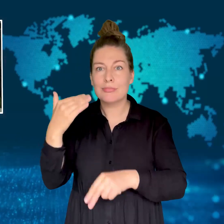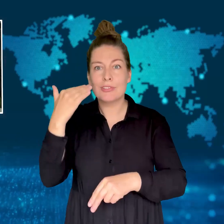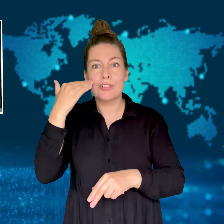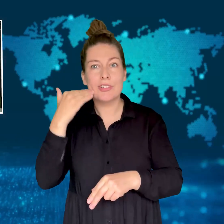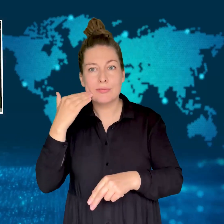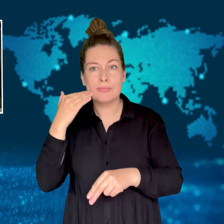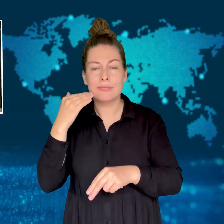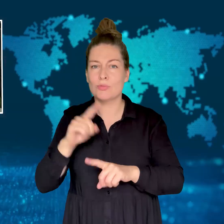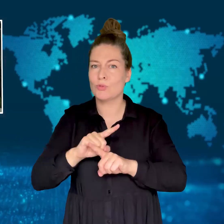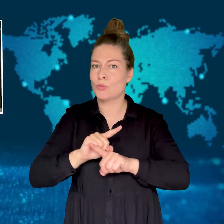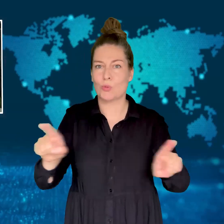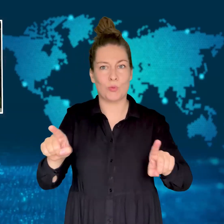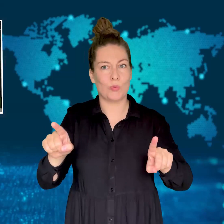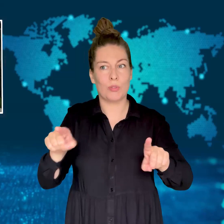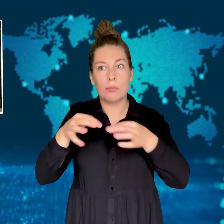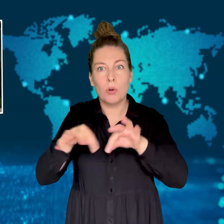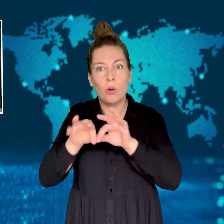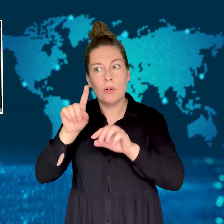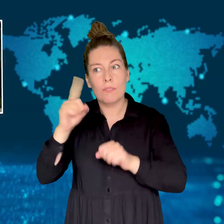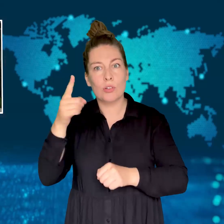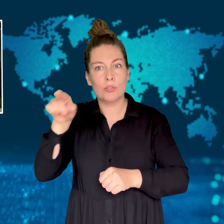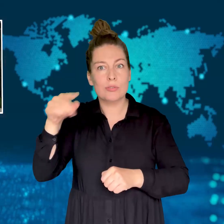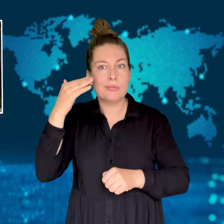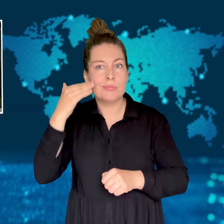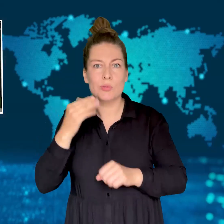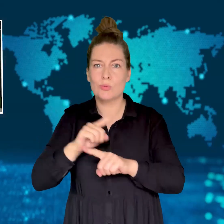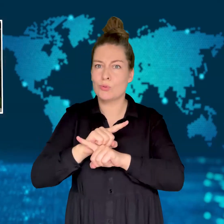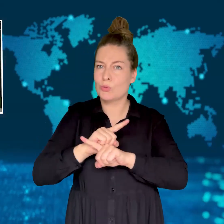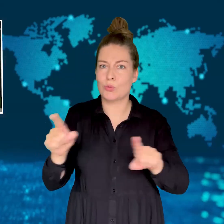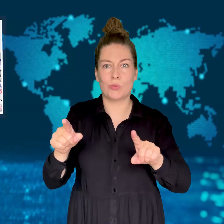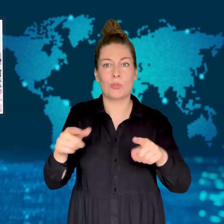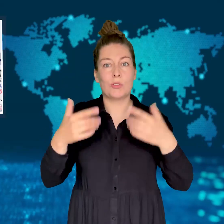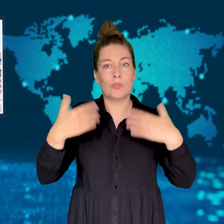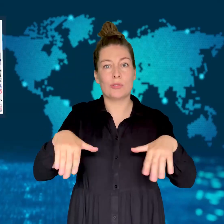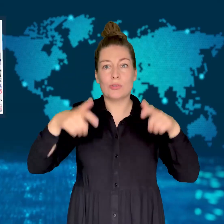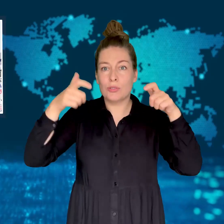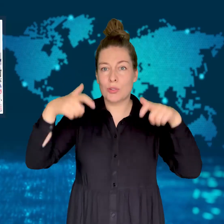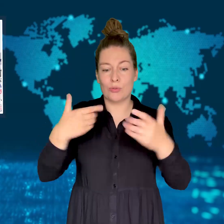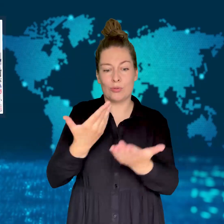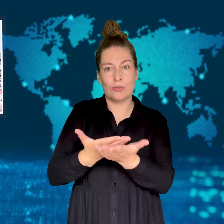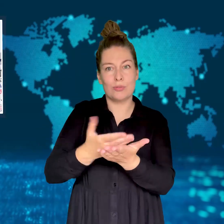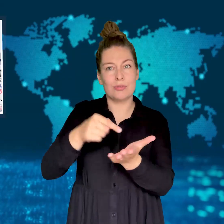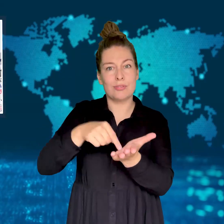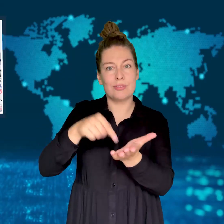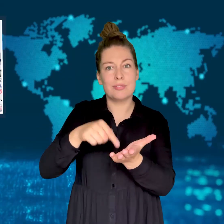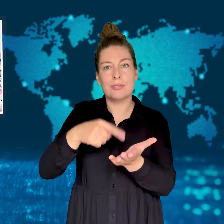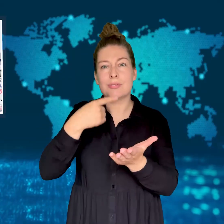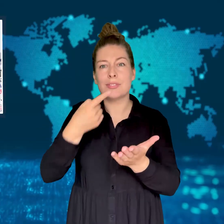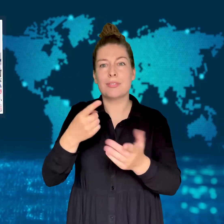some applicants but not to others necessarily advantages the former